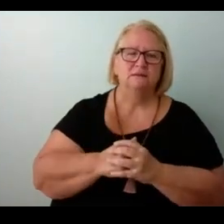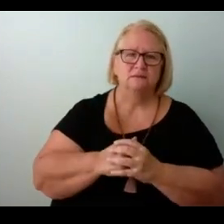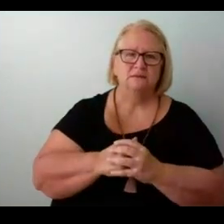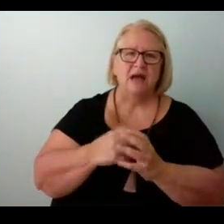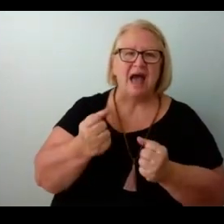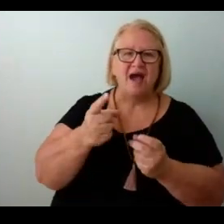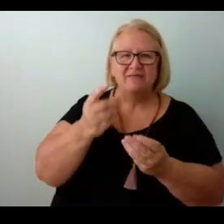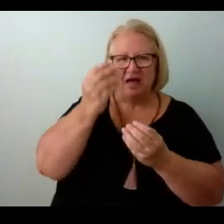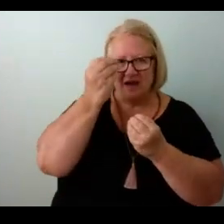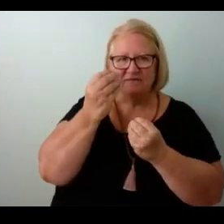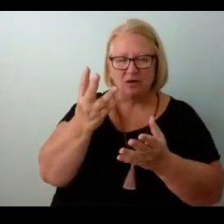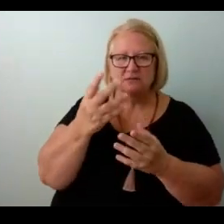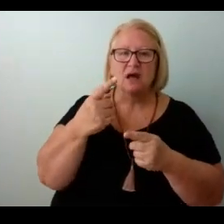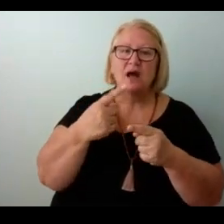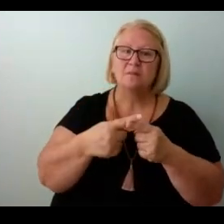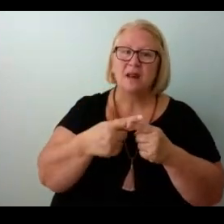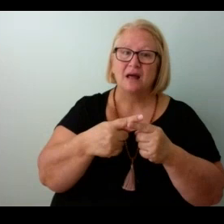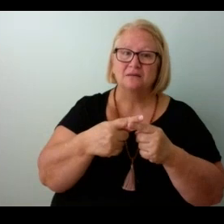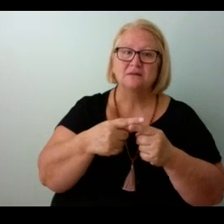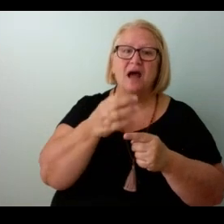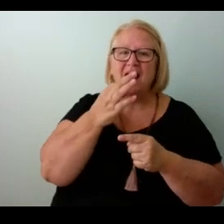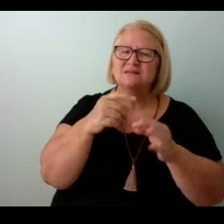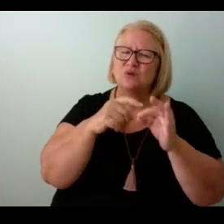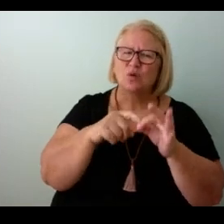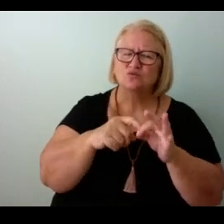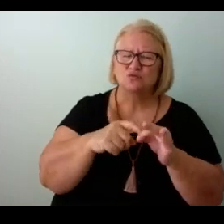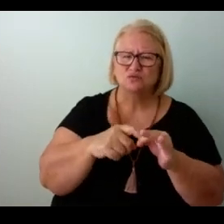Lastly, just asking questions where appropriate.